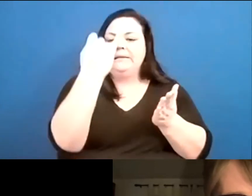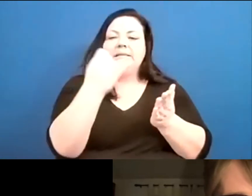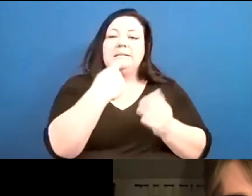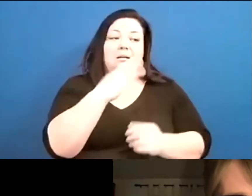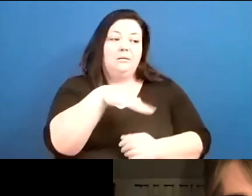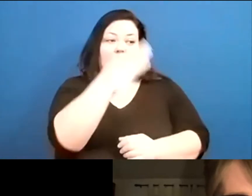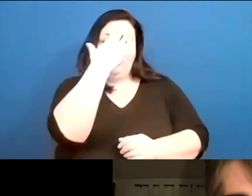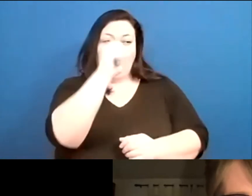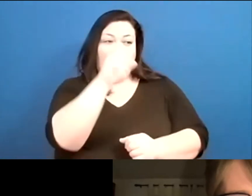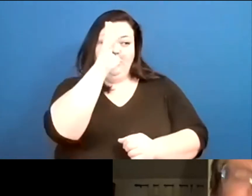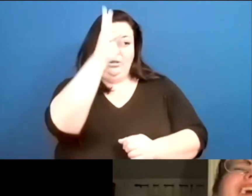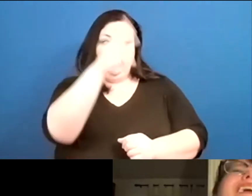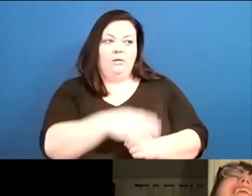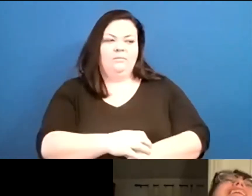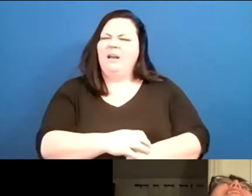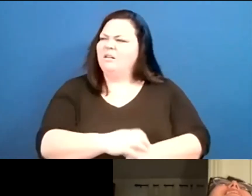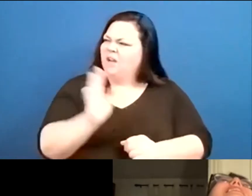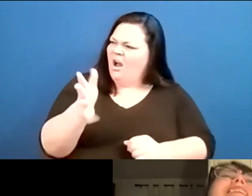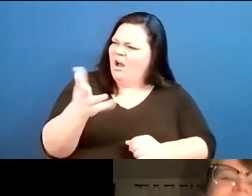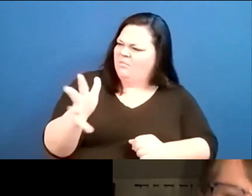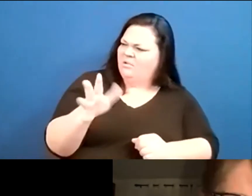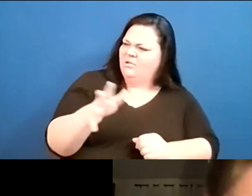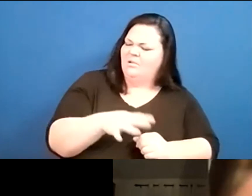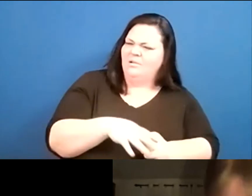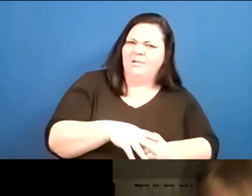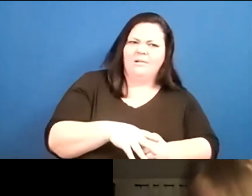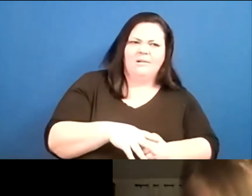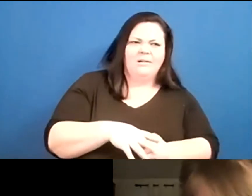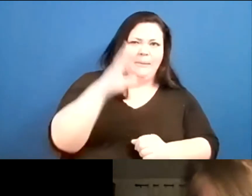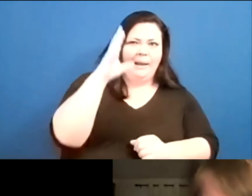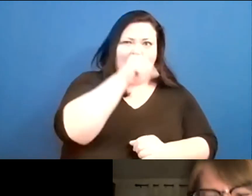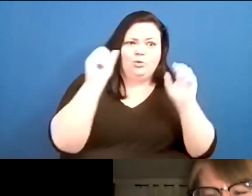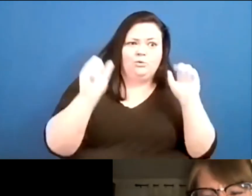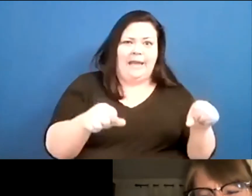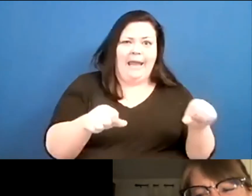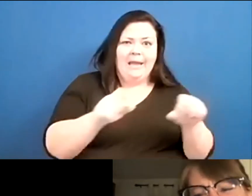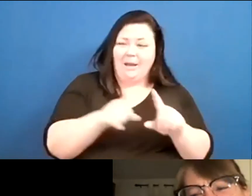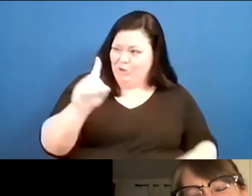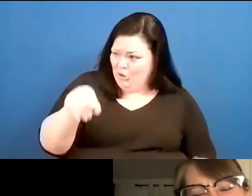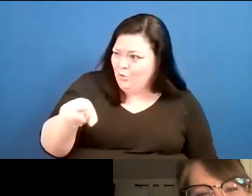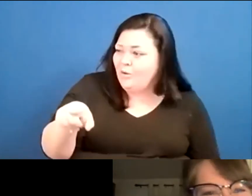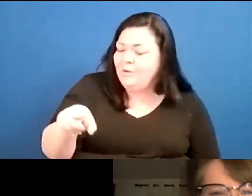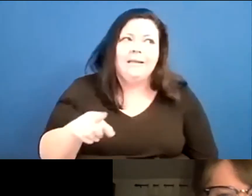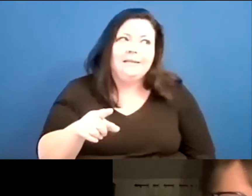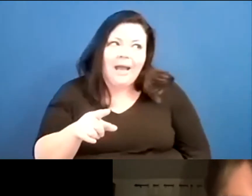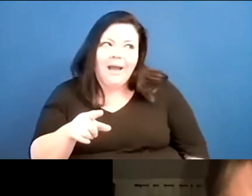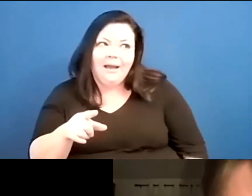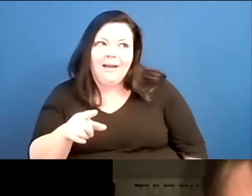stuff up, and I was like stop. I was like, I guess you can but do you? and he was like, yeah, sometimes I make something up, and I was like,